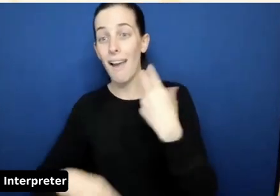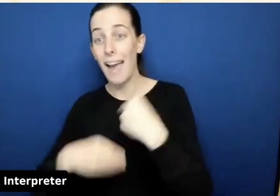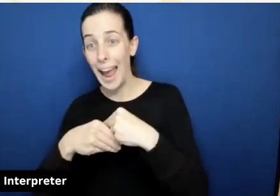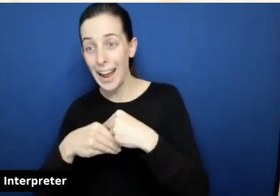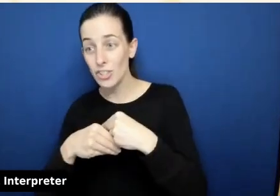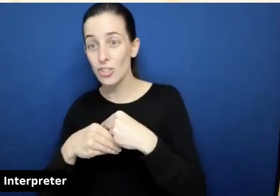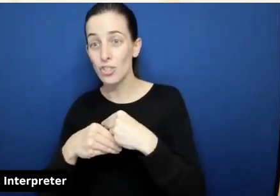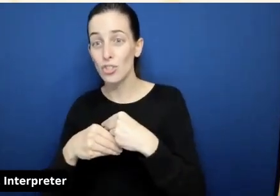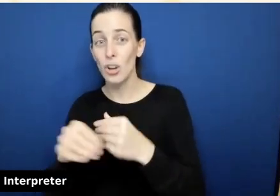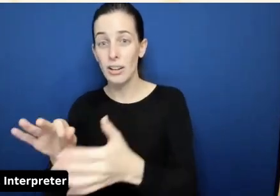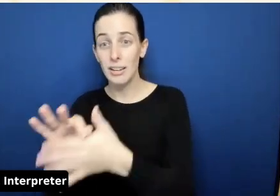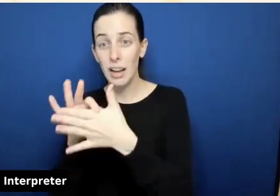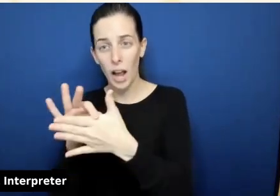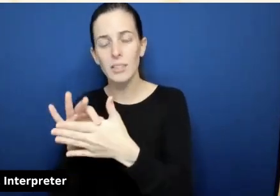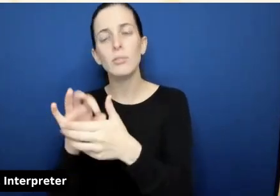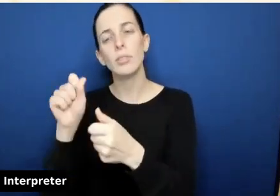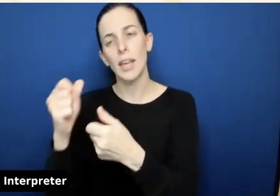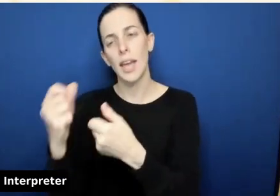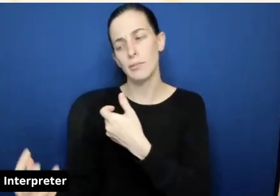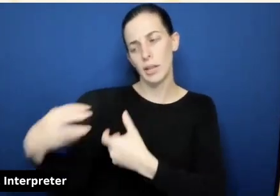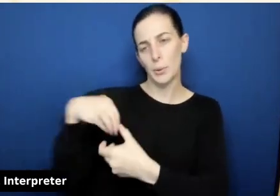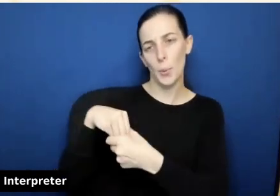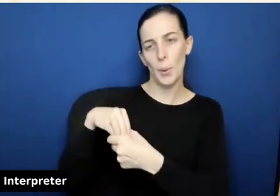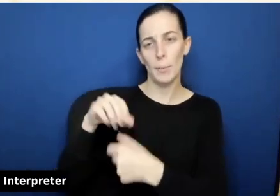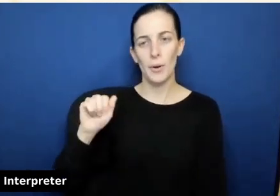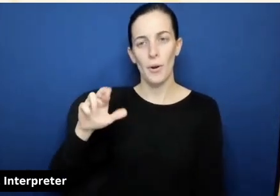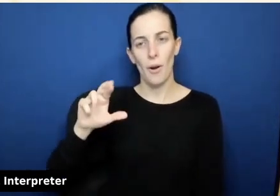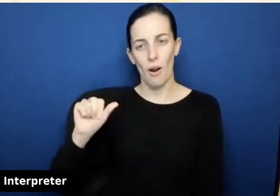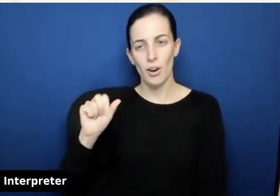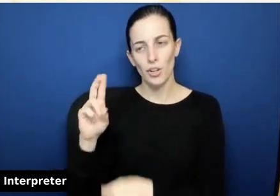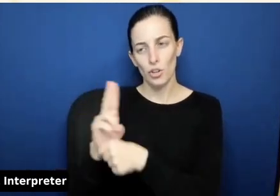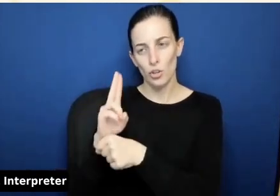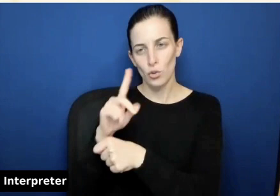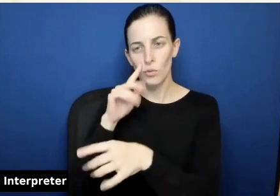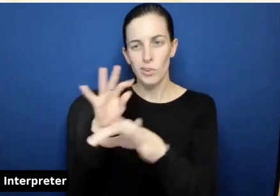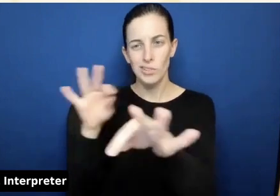then you can use aria-describedby attribute with giving the details.